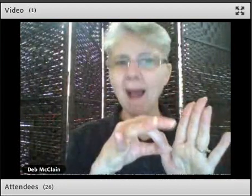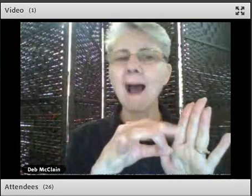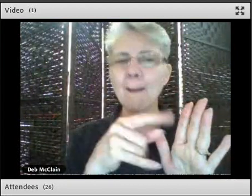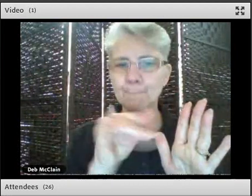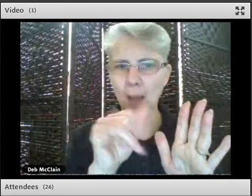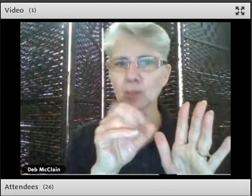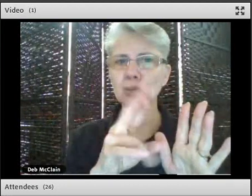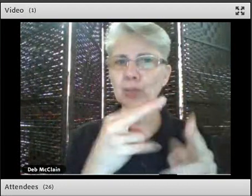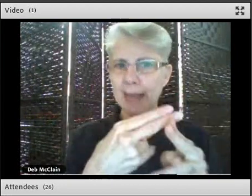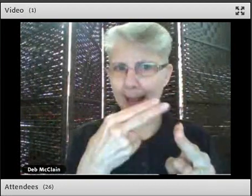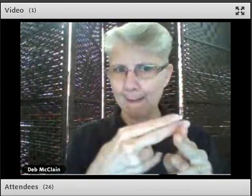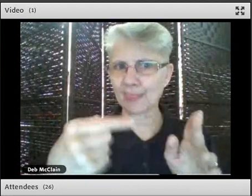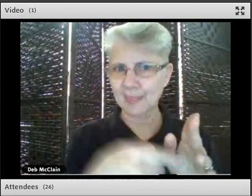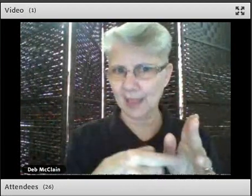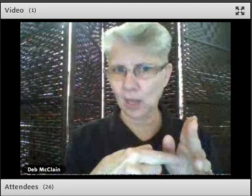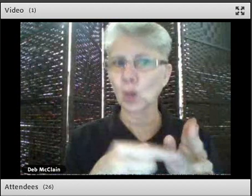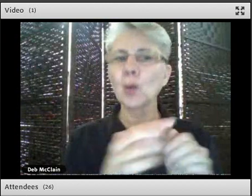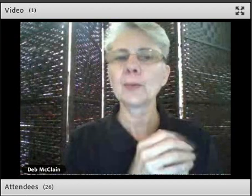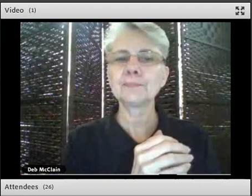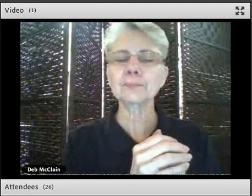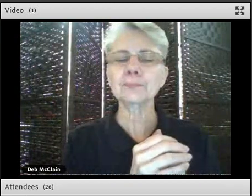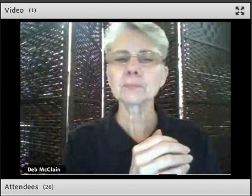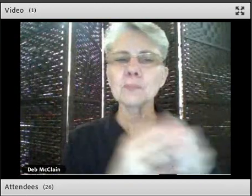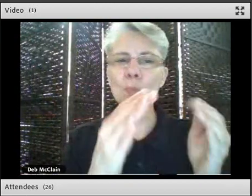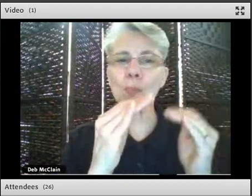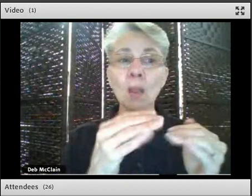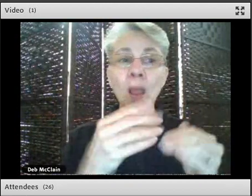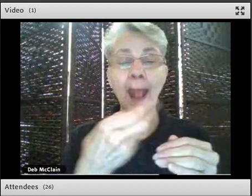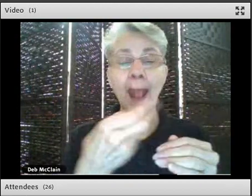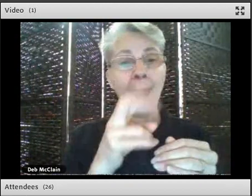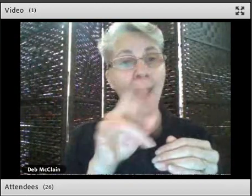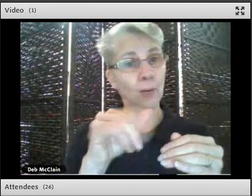since we took the title proper from the container,